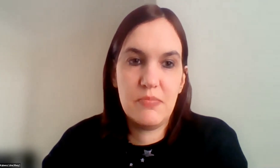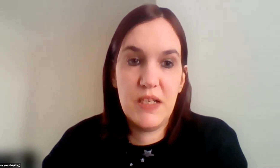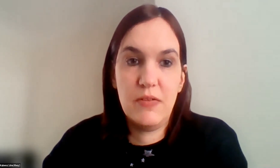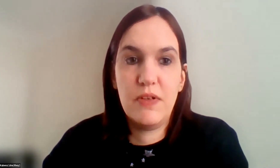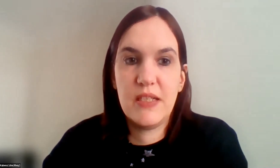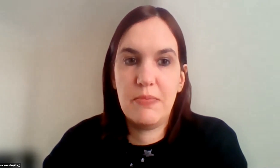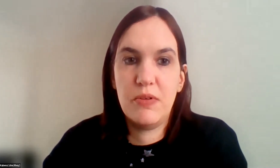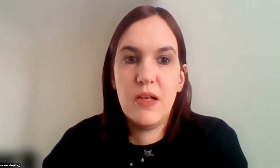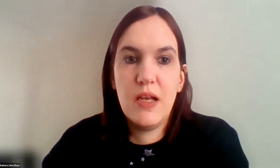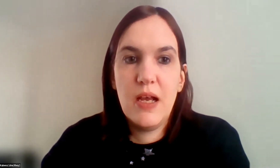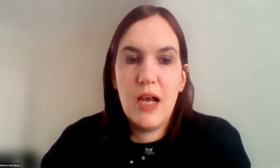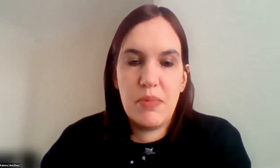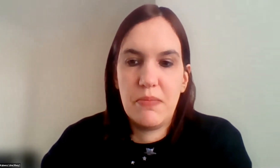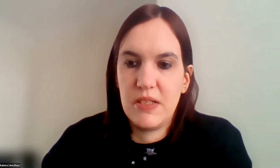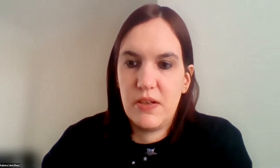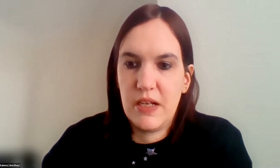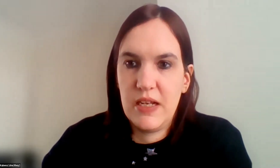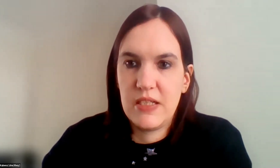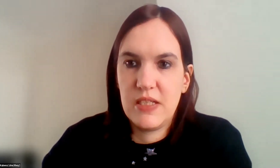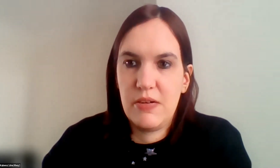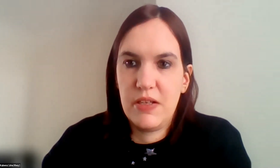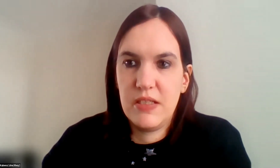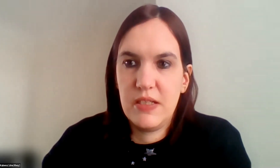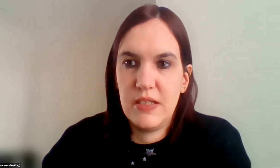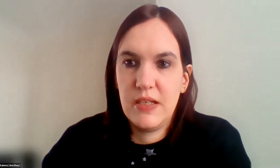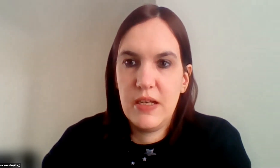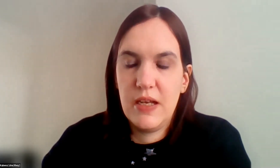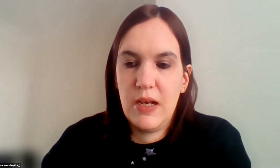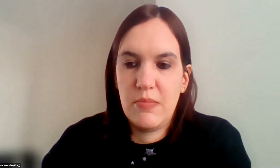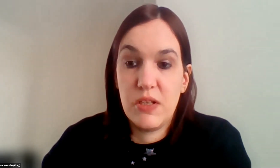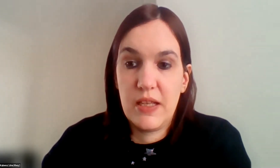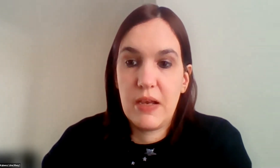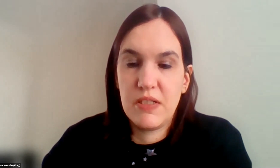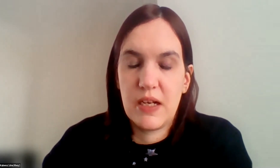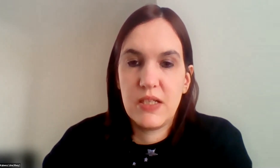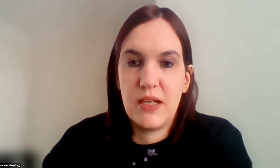for this, particularly for disabled people, is not necessarily considered. So there was